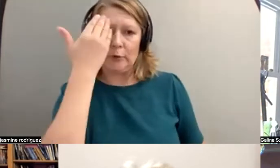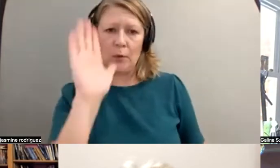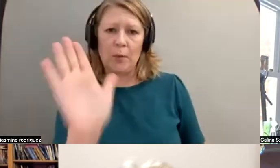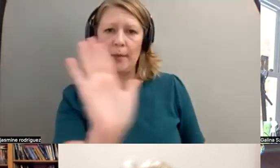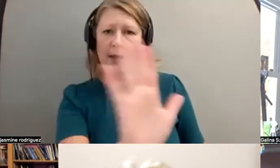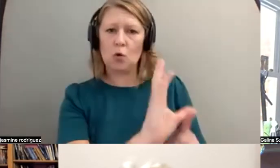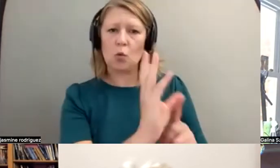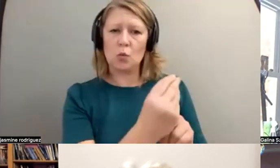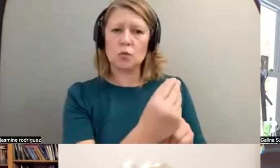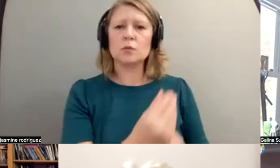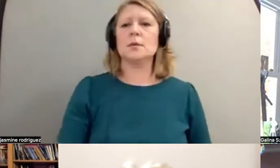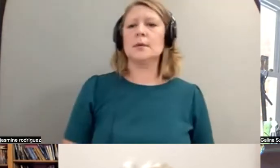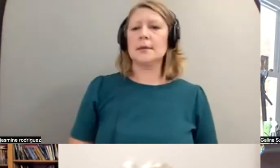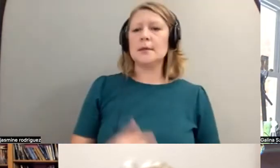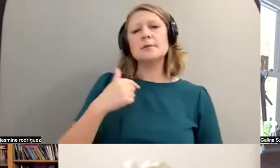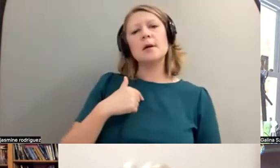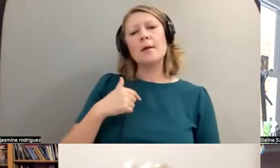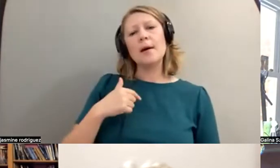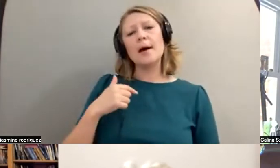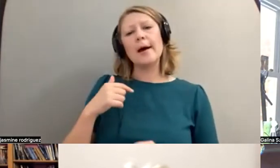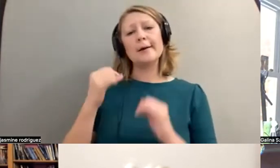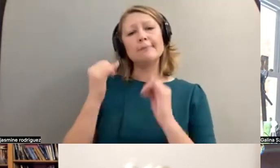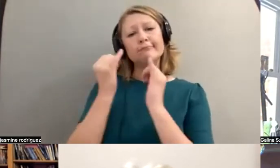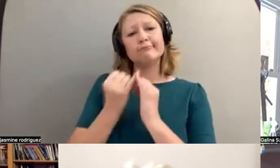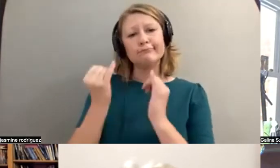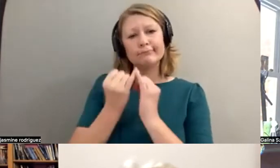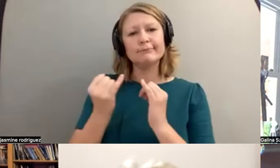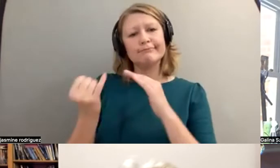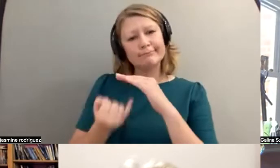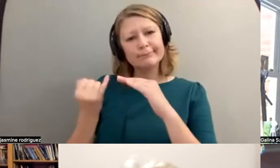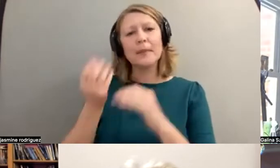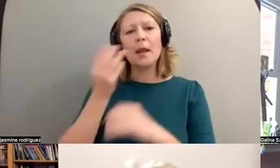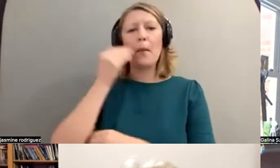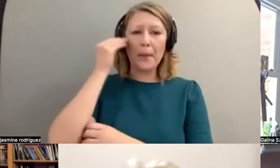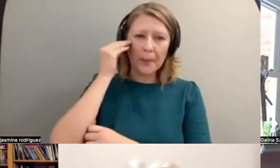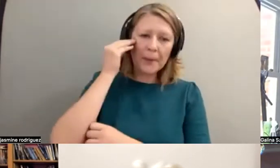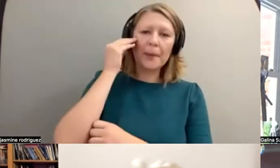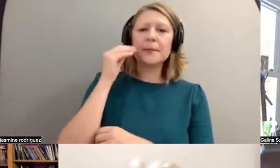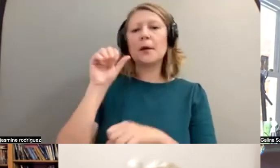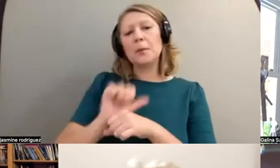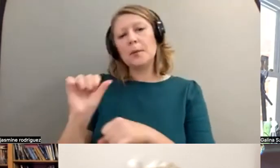to work with my hands. And, and I started to create jewelry from...